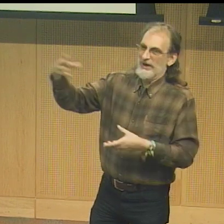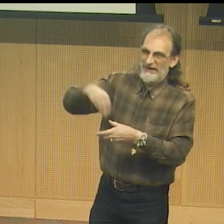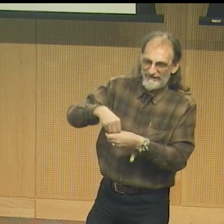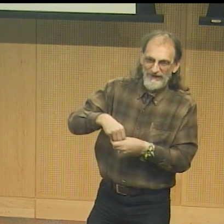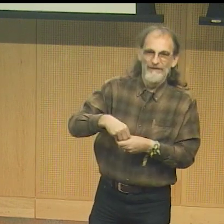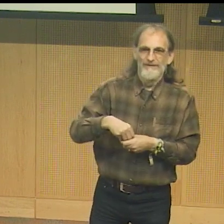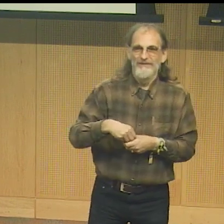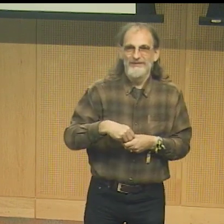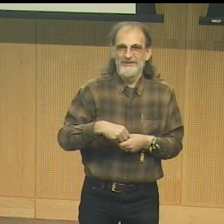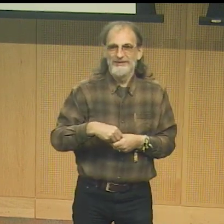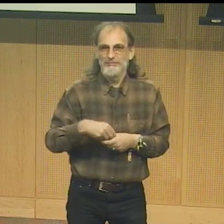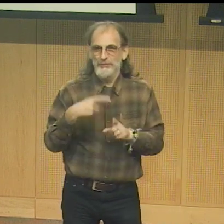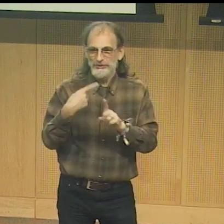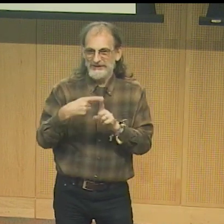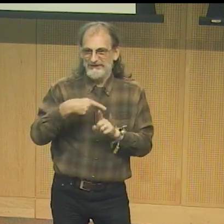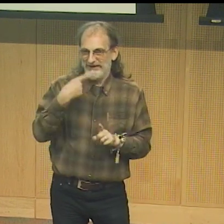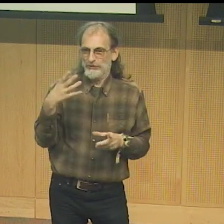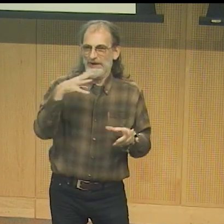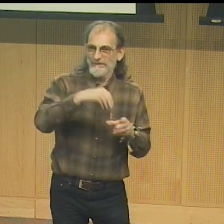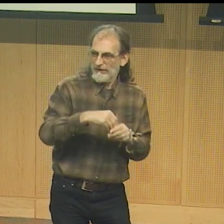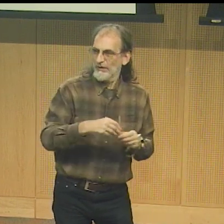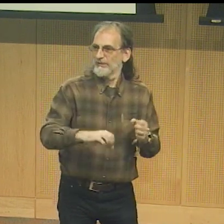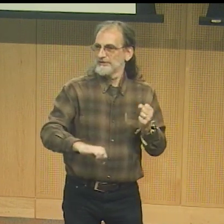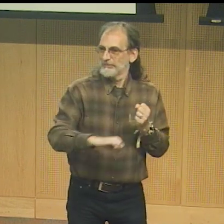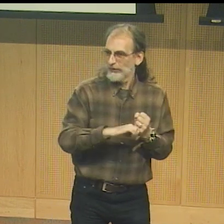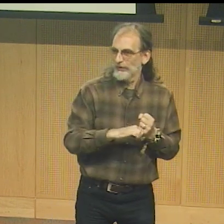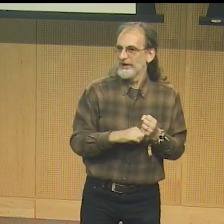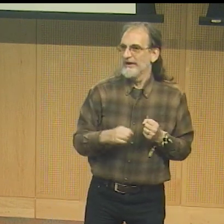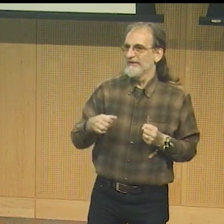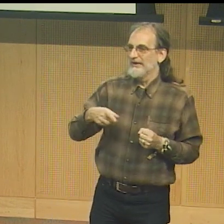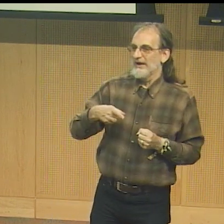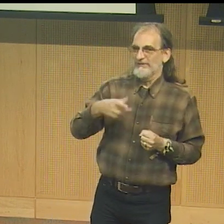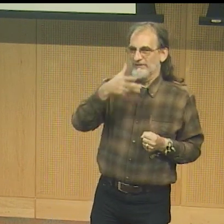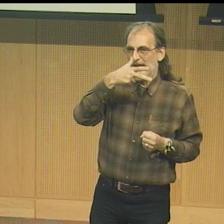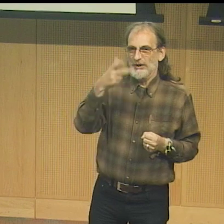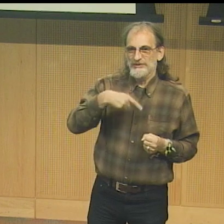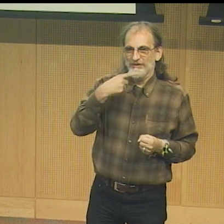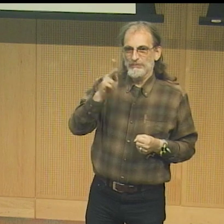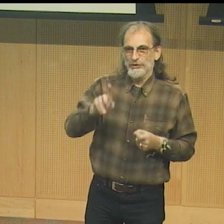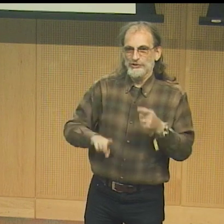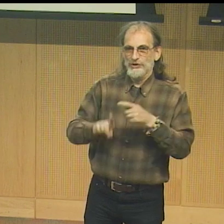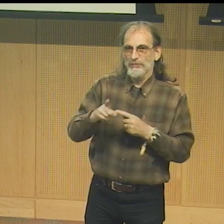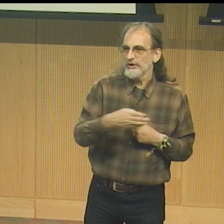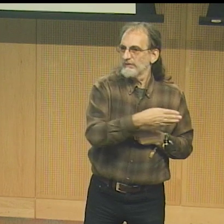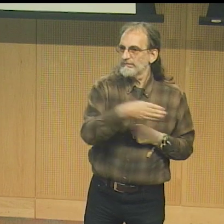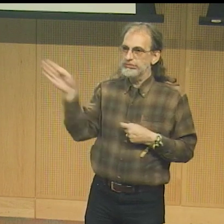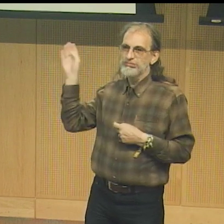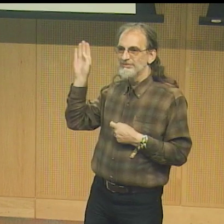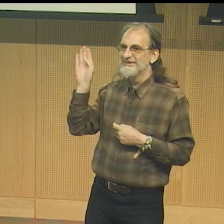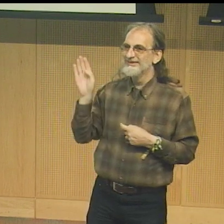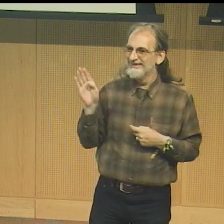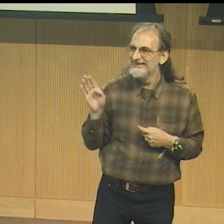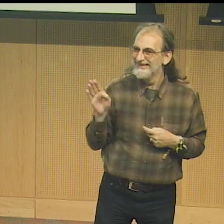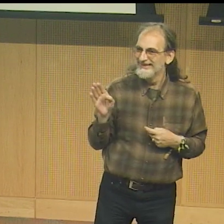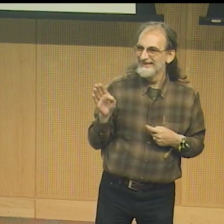We need a positive influence. Everyone has a part to play. You know, we don't want a lousy hearing person to show up, of course.